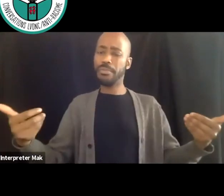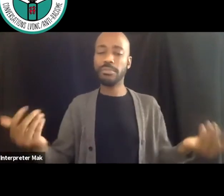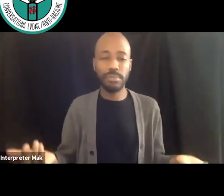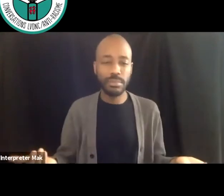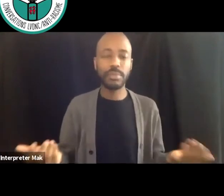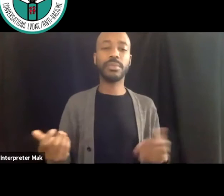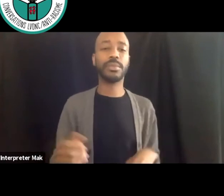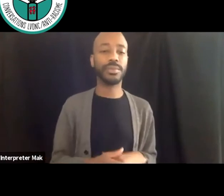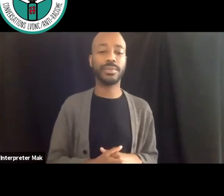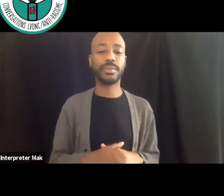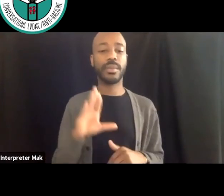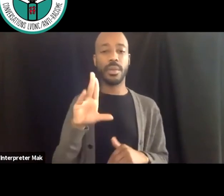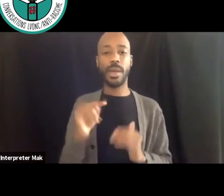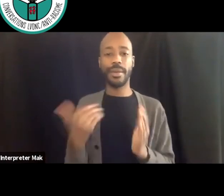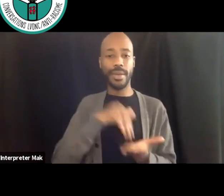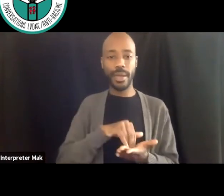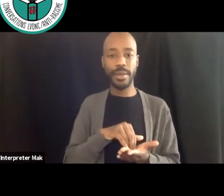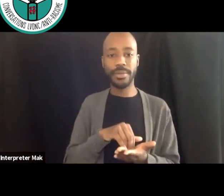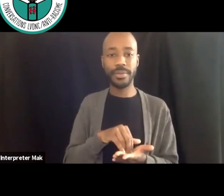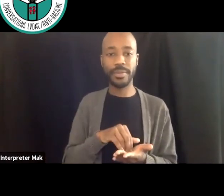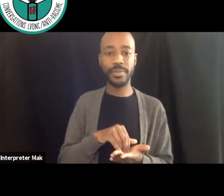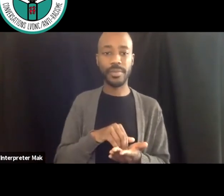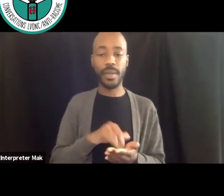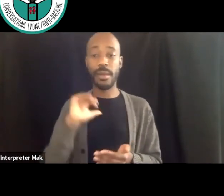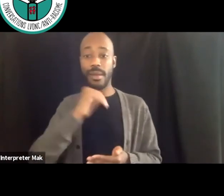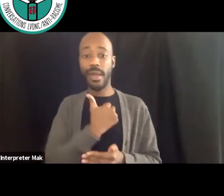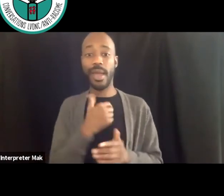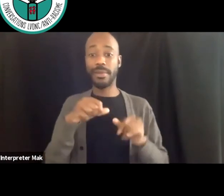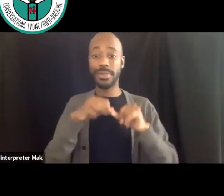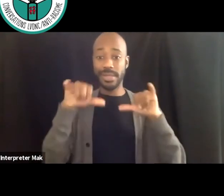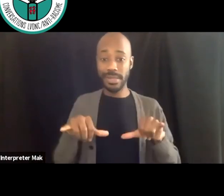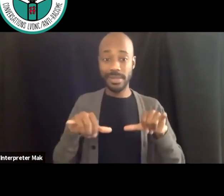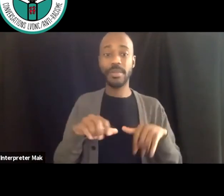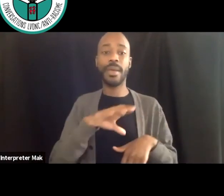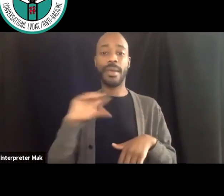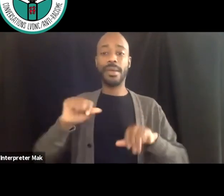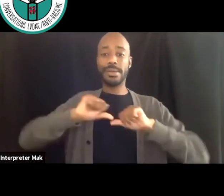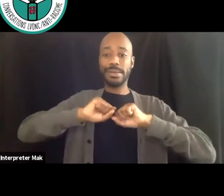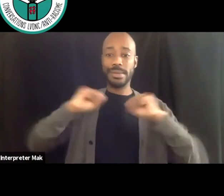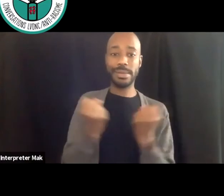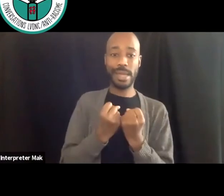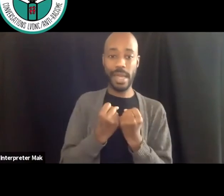but again, without looking at how our systems and how our society from the day that we are born